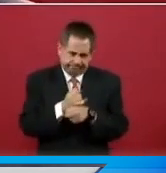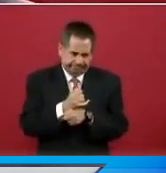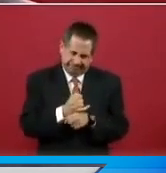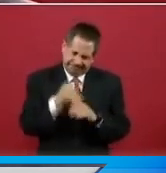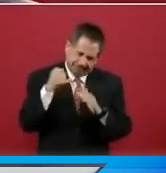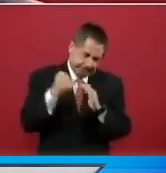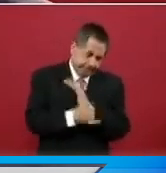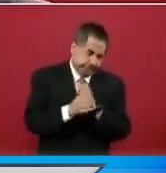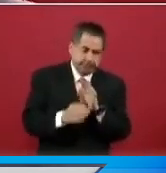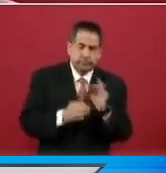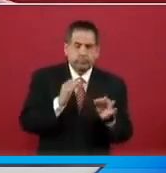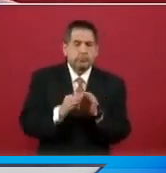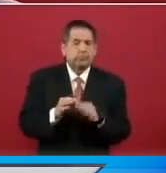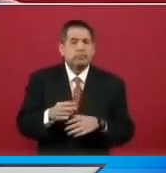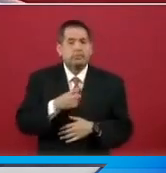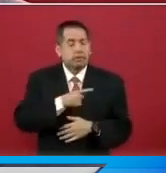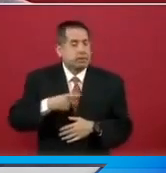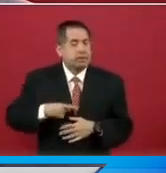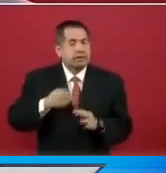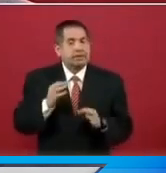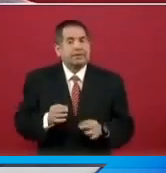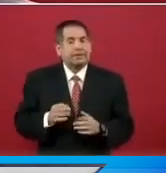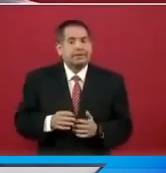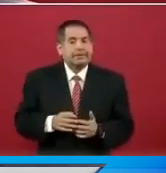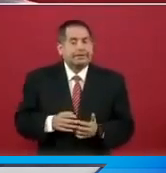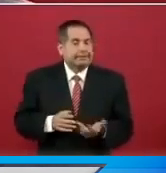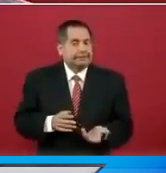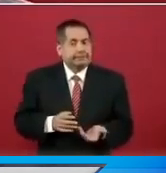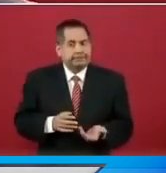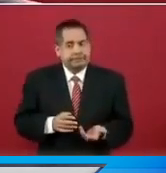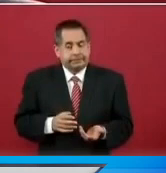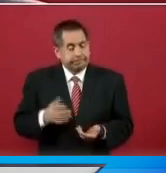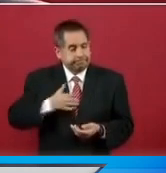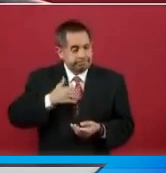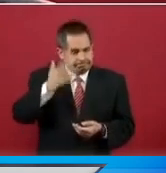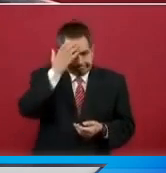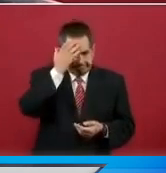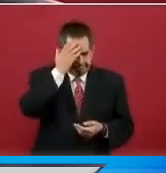The investigation of these unfortunate facts will be made for the murder of the opposition leader to this project